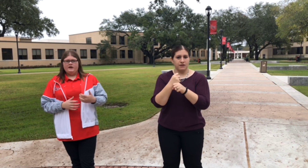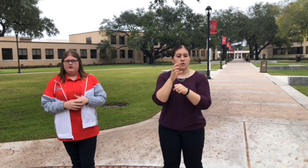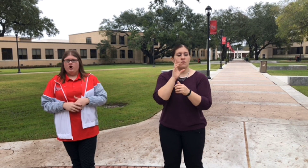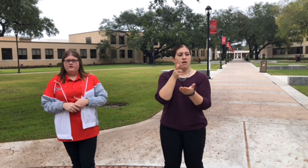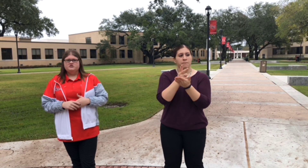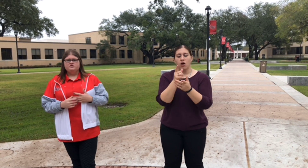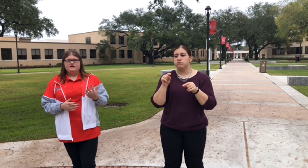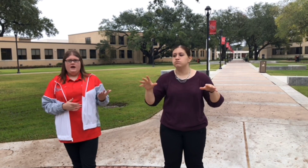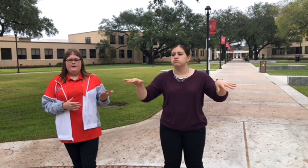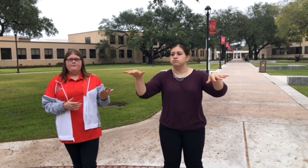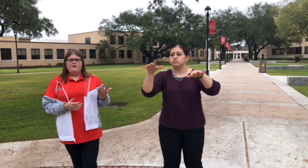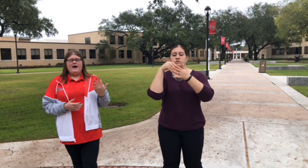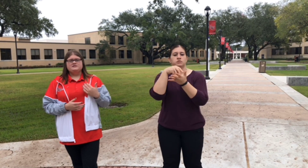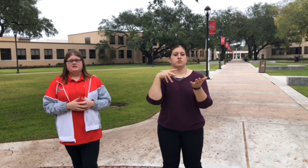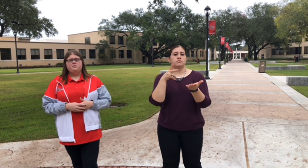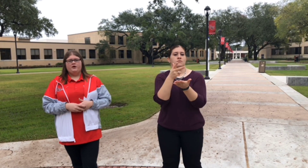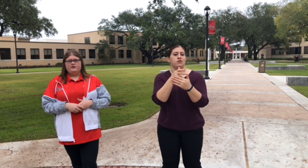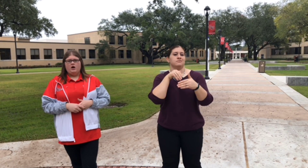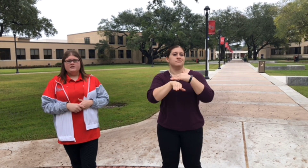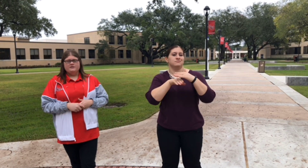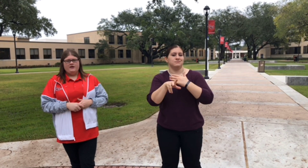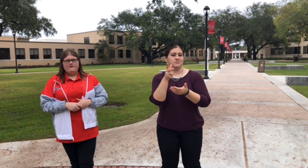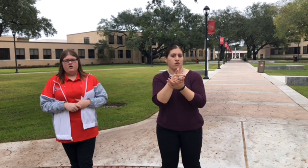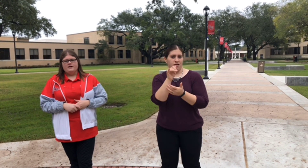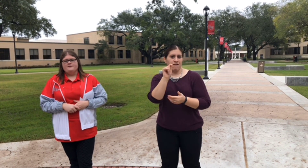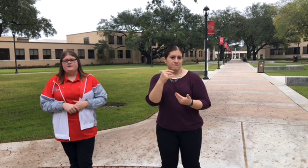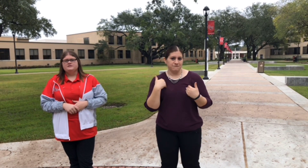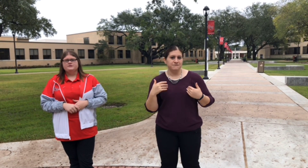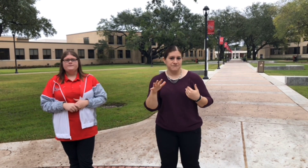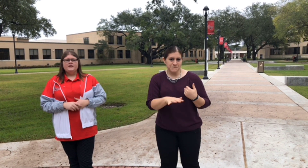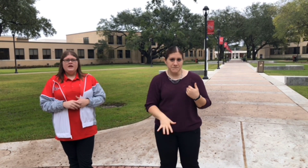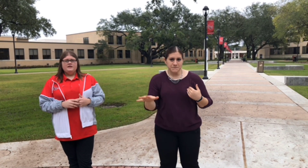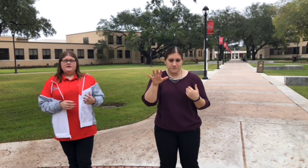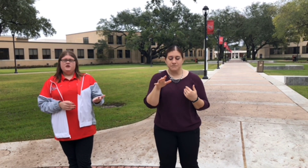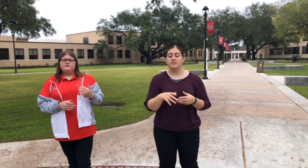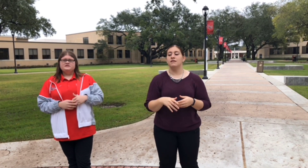park in all the student-access lots that we havde on campus. On the